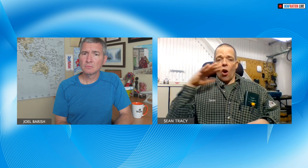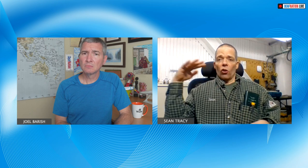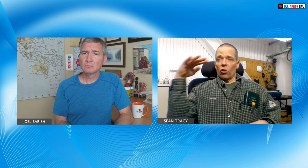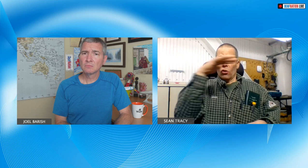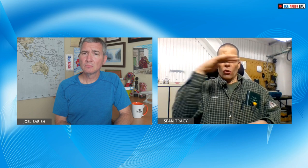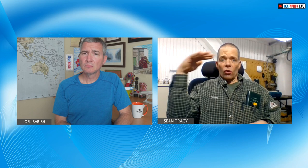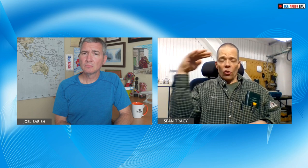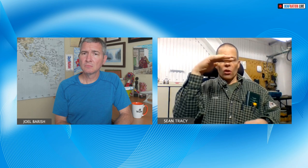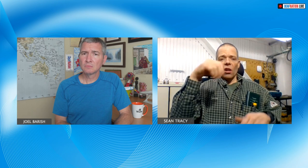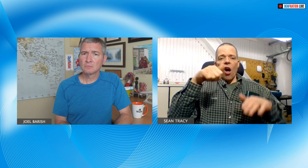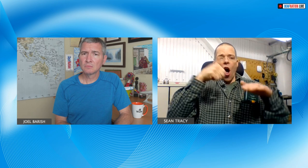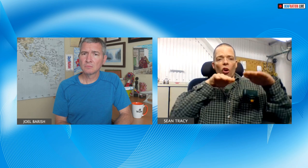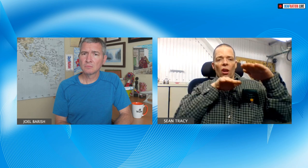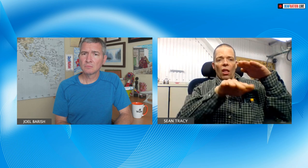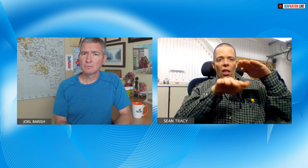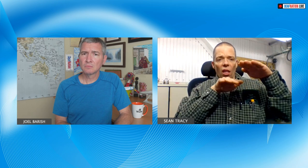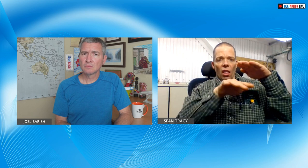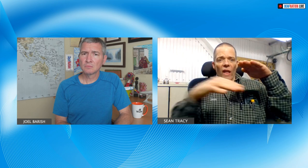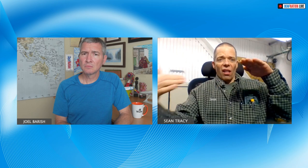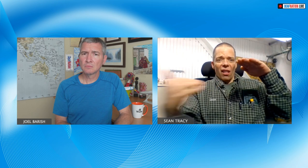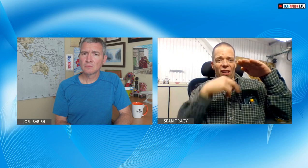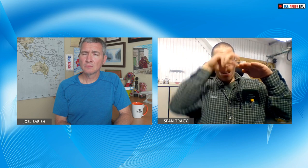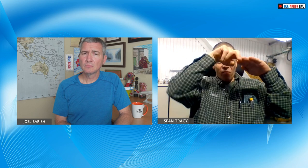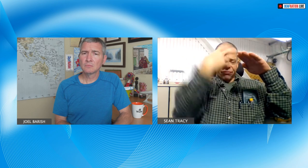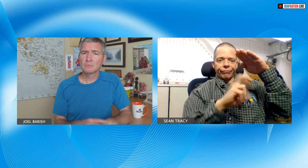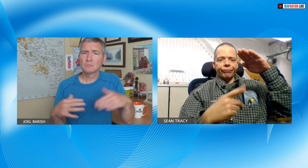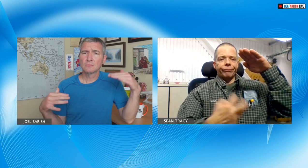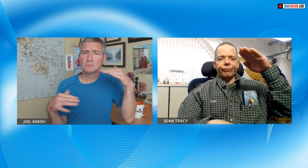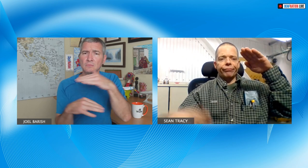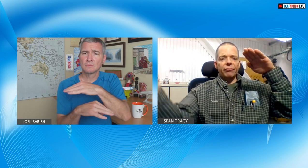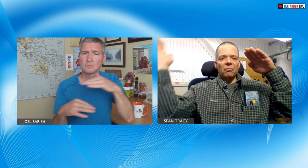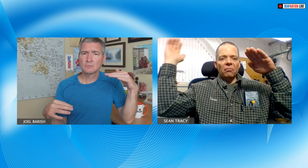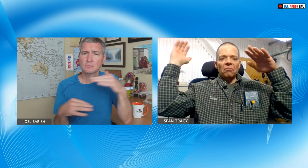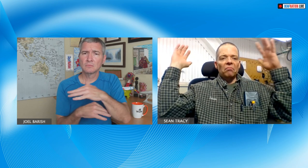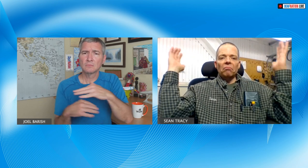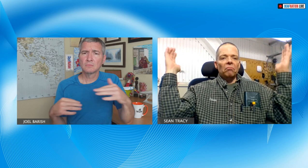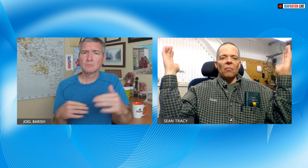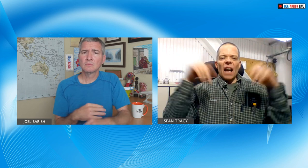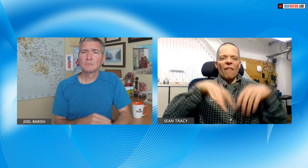The water here has a strong current and undercurrent.